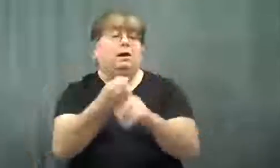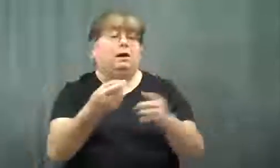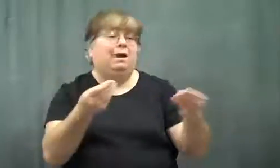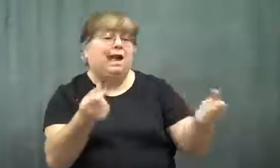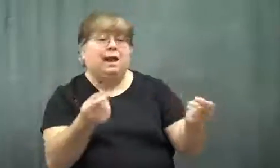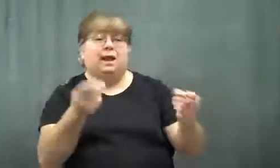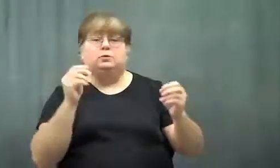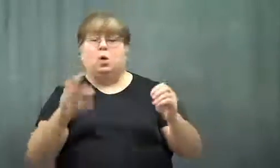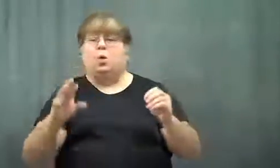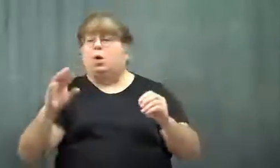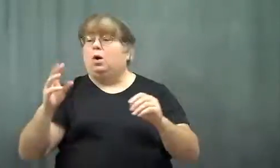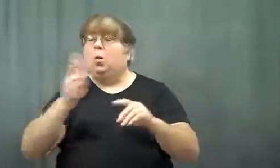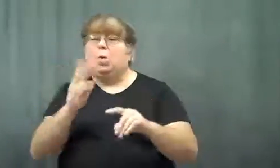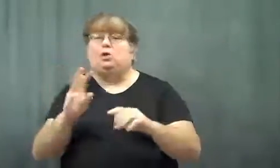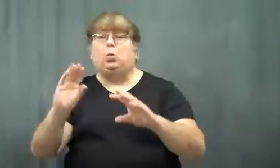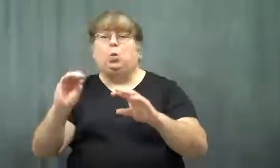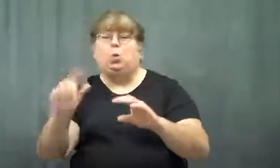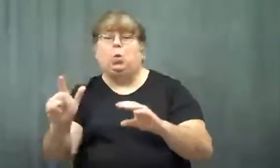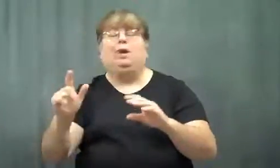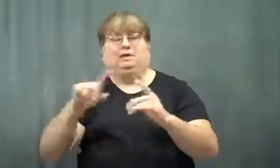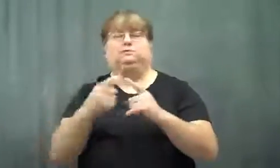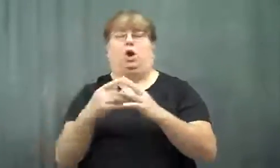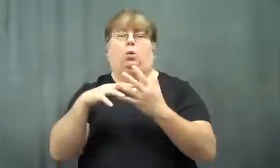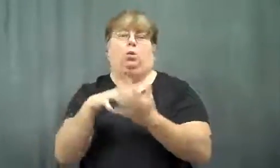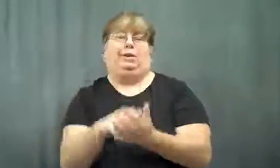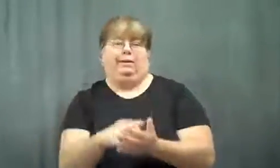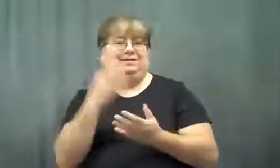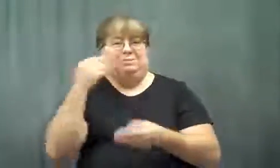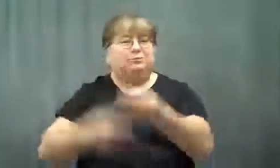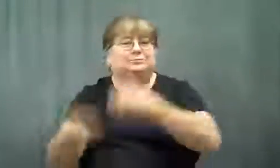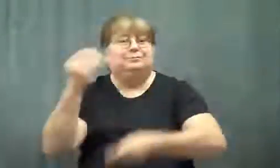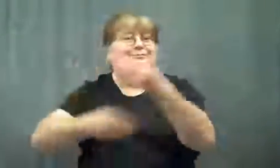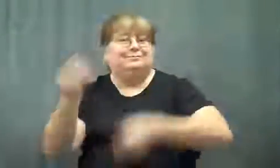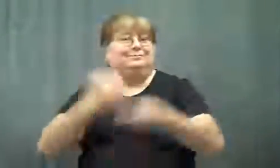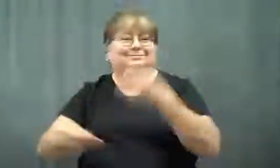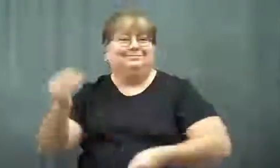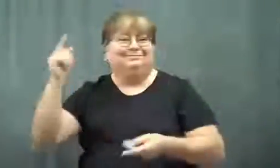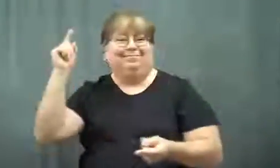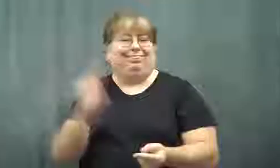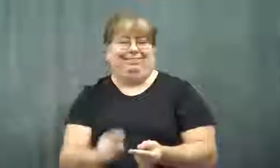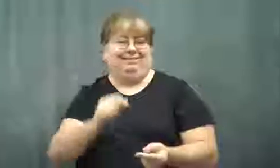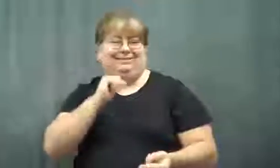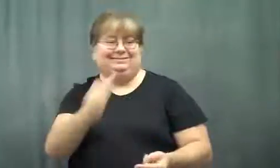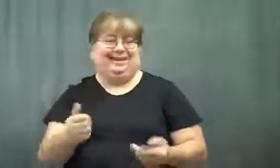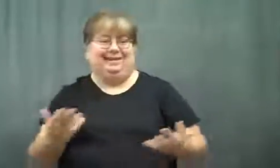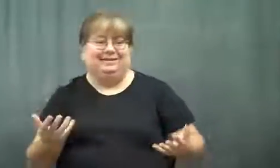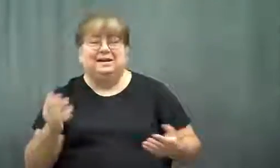If it hits land or water that is cooler, it weakens because the convection action is reduced.